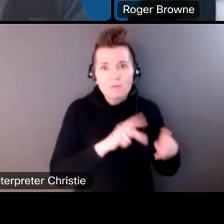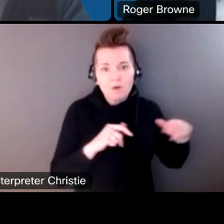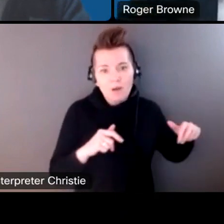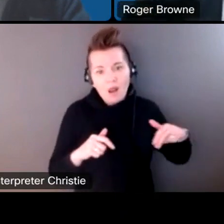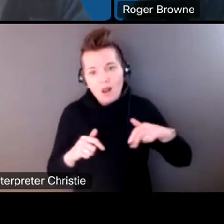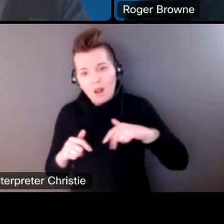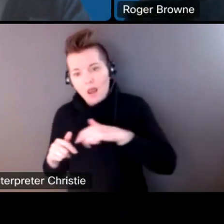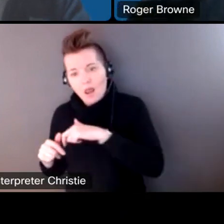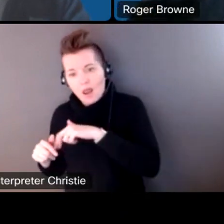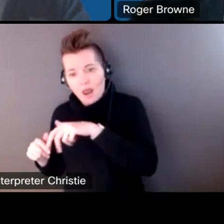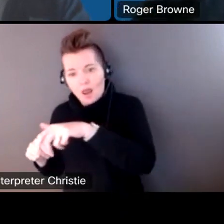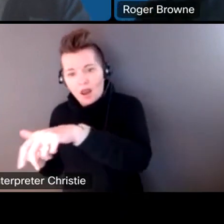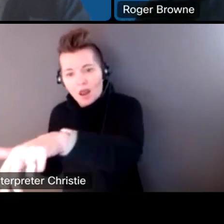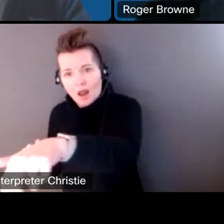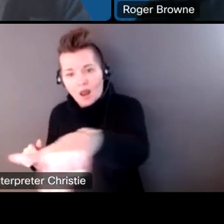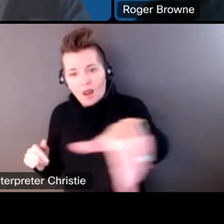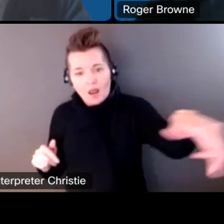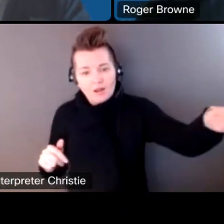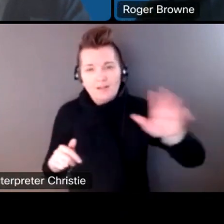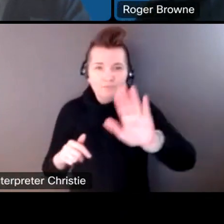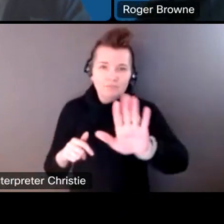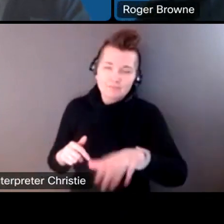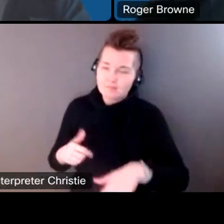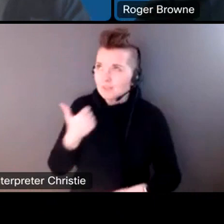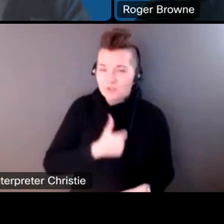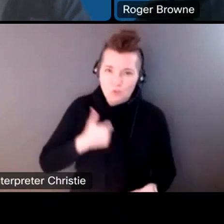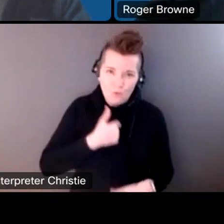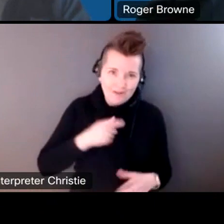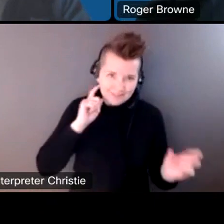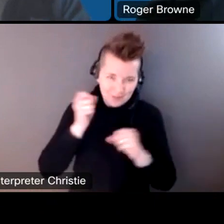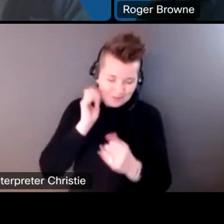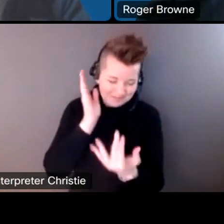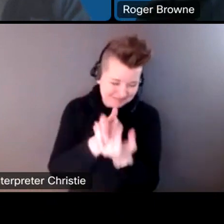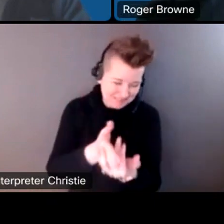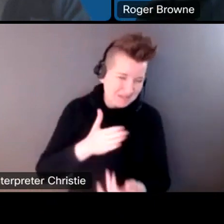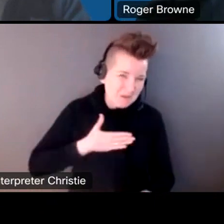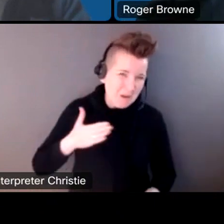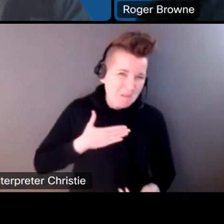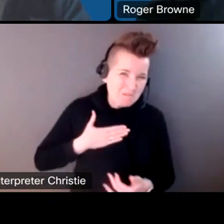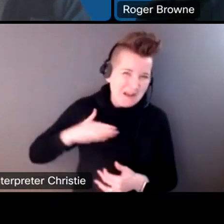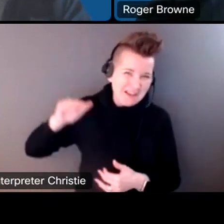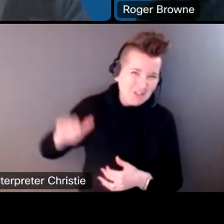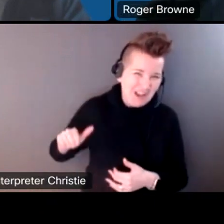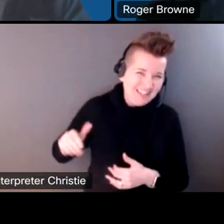Speaker: Sorry about that noise, toddler in the background. I'm going to mute myself but thank you very much.